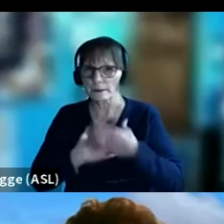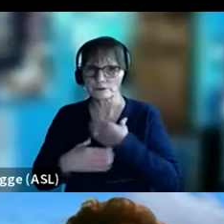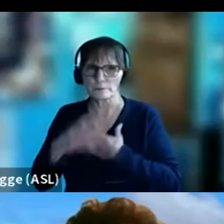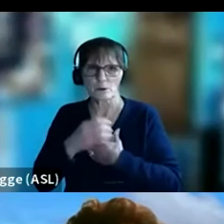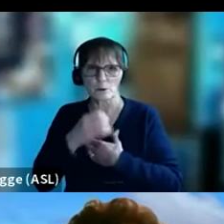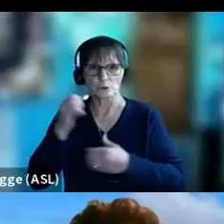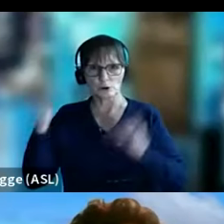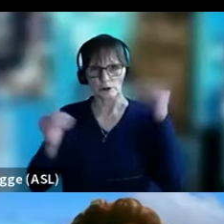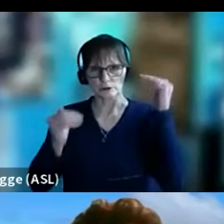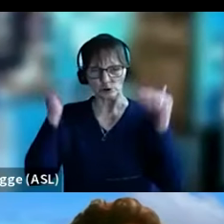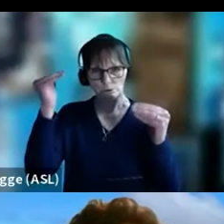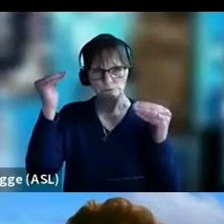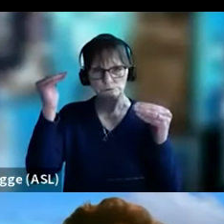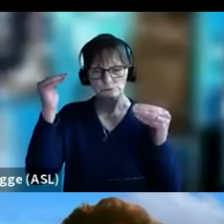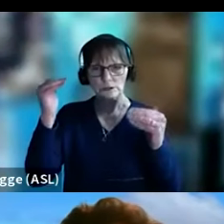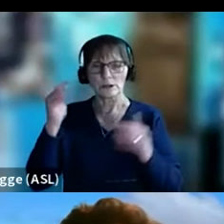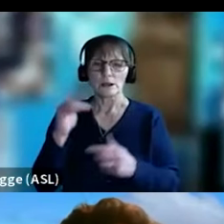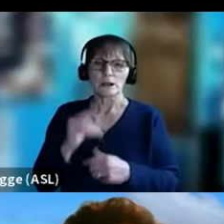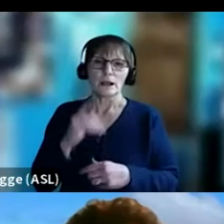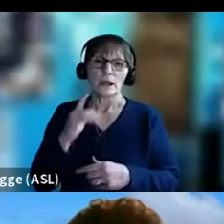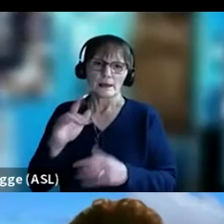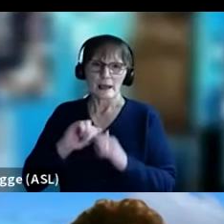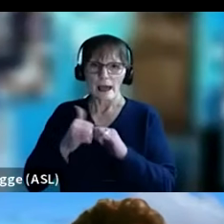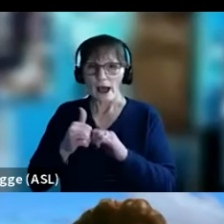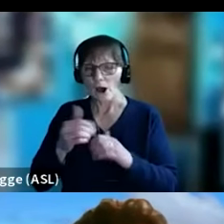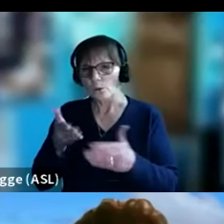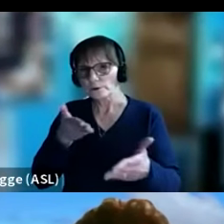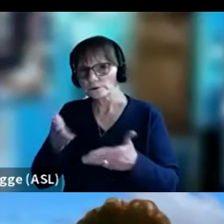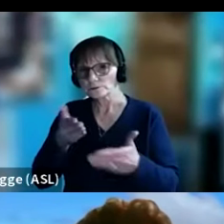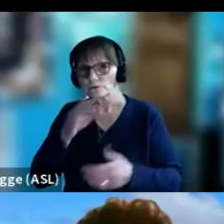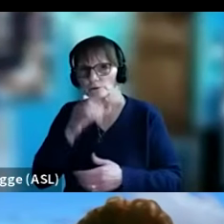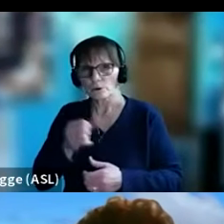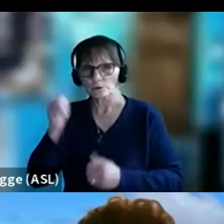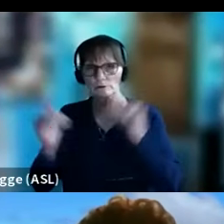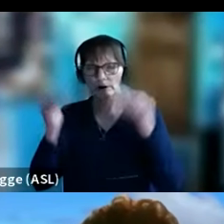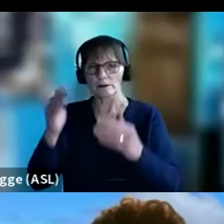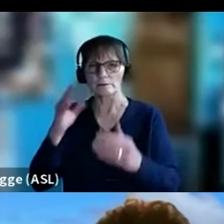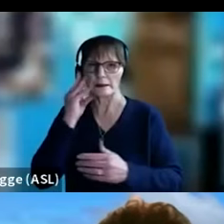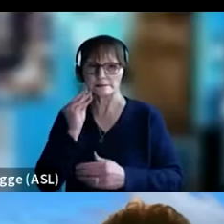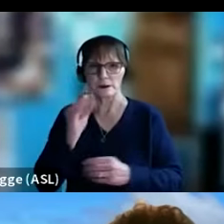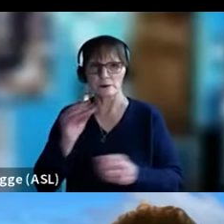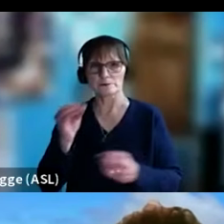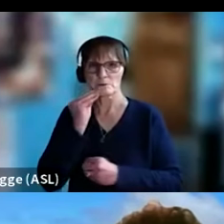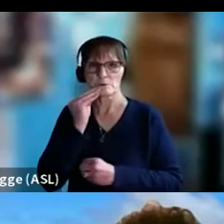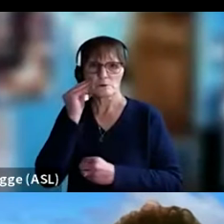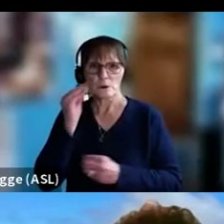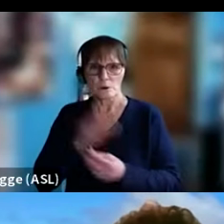and particularly how we serve older adults experiencing homelessness. Thanks Shireen.